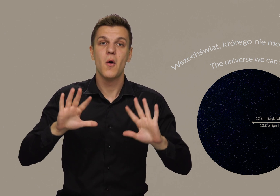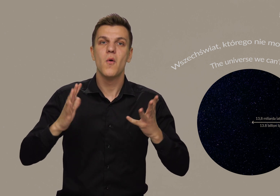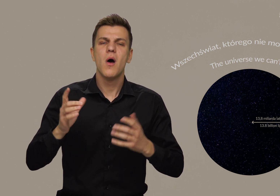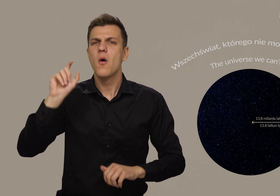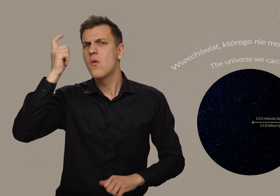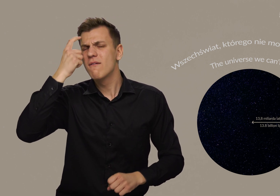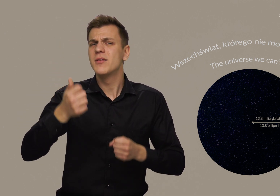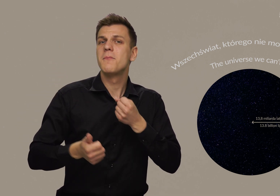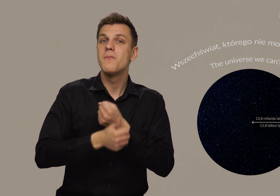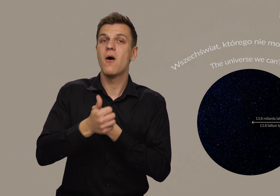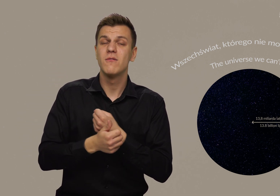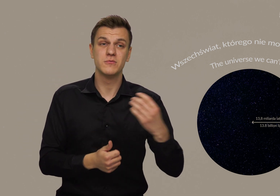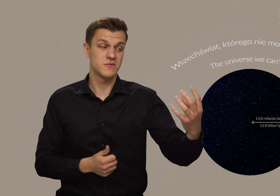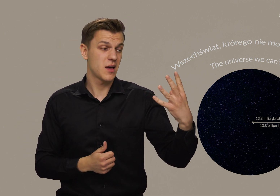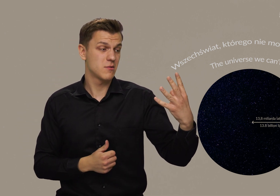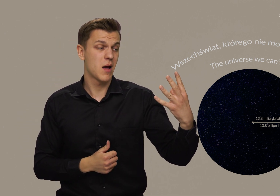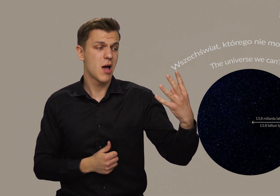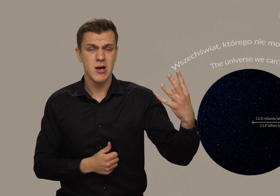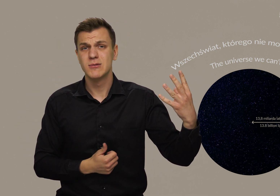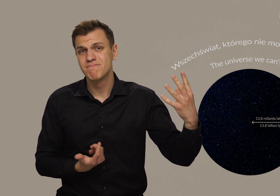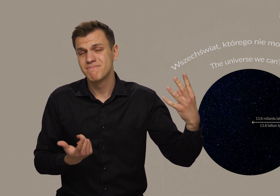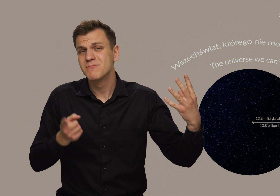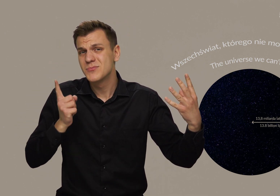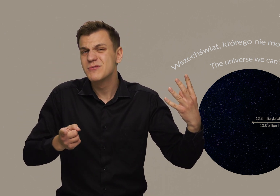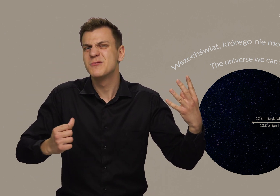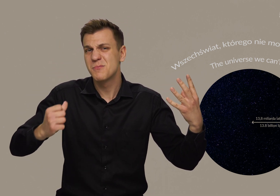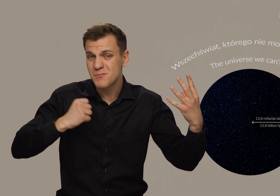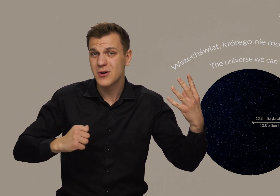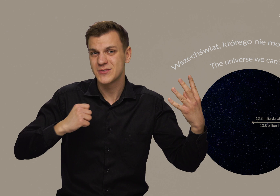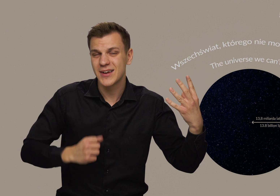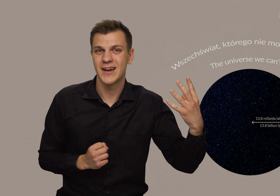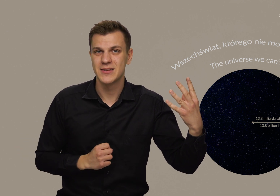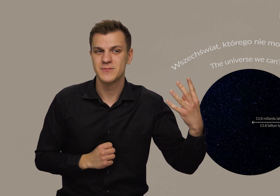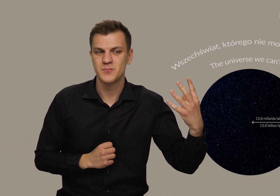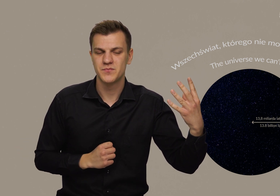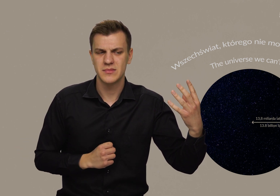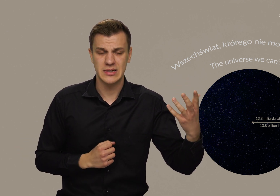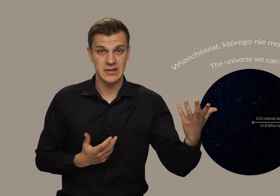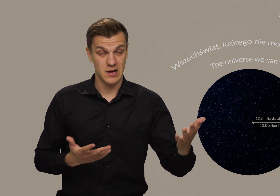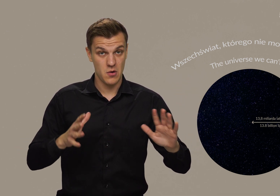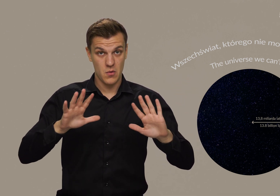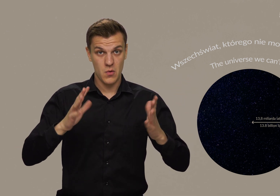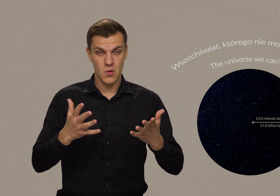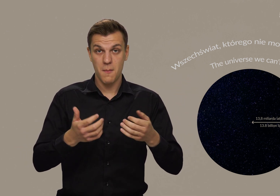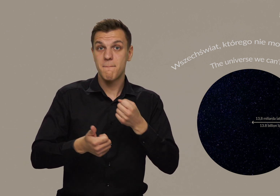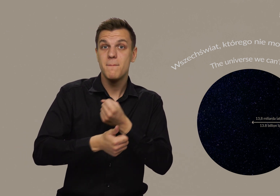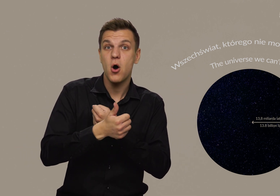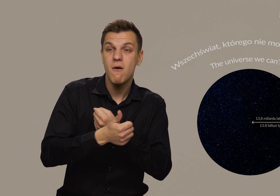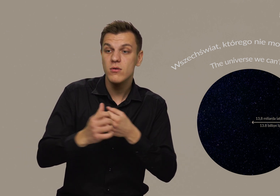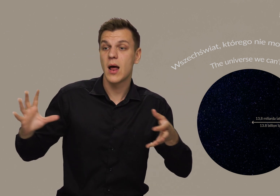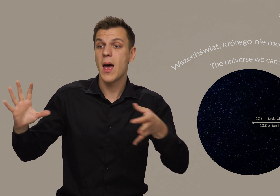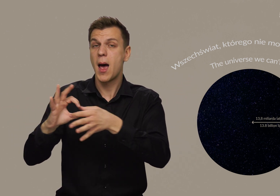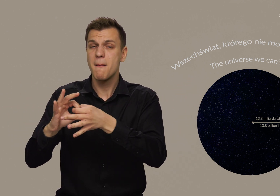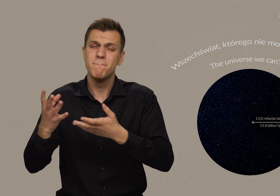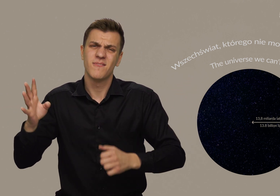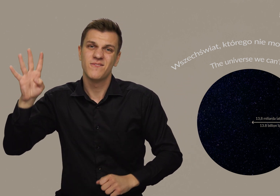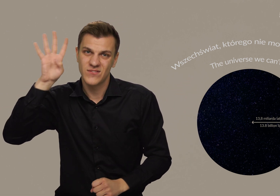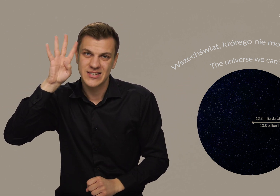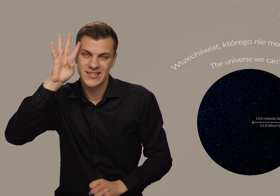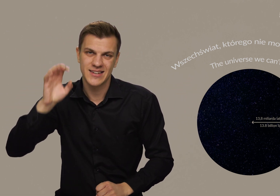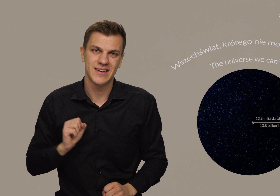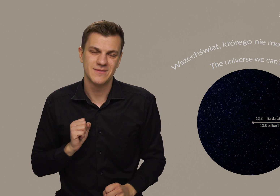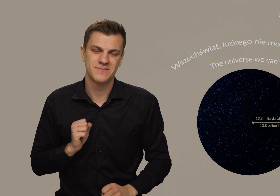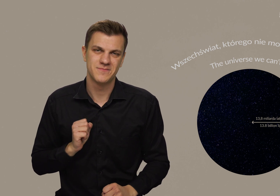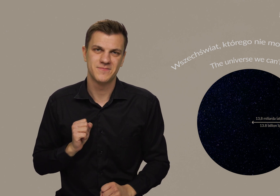So it is a matter of the laws of physics.